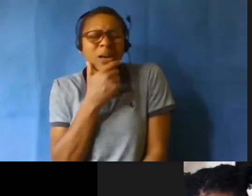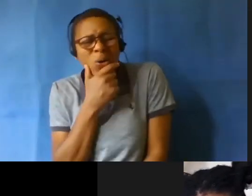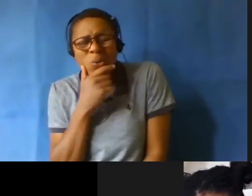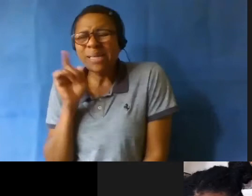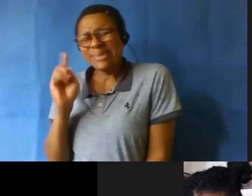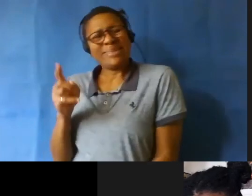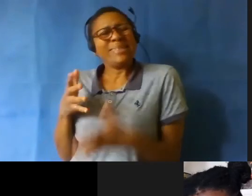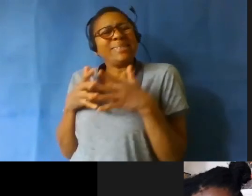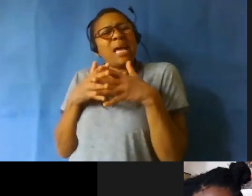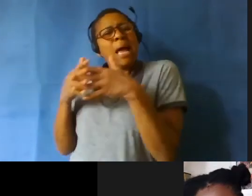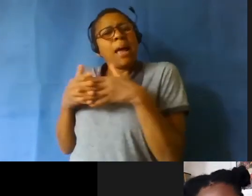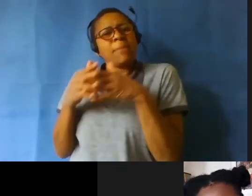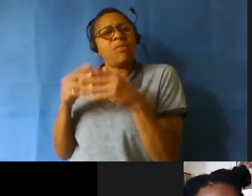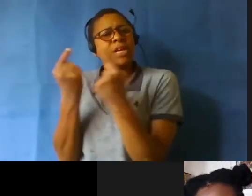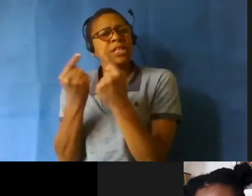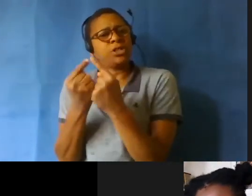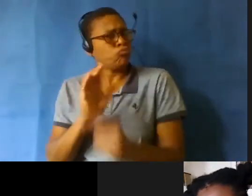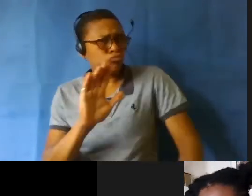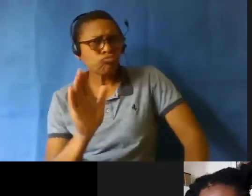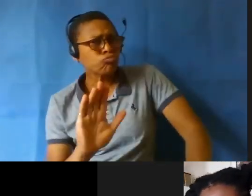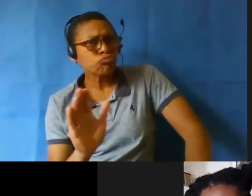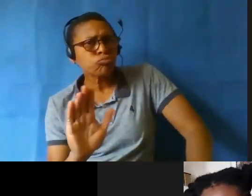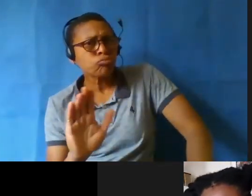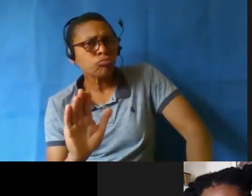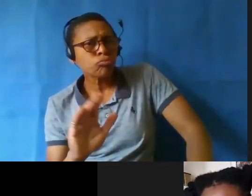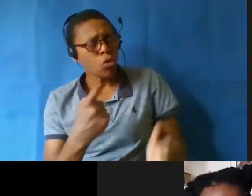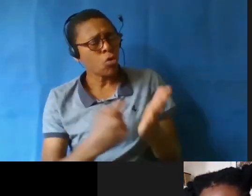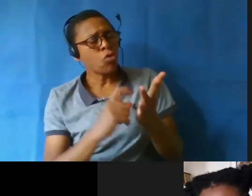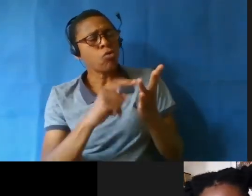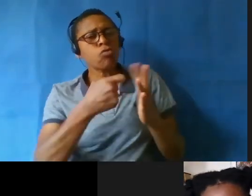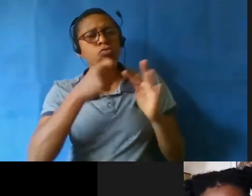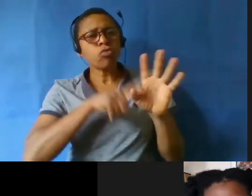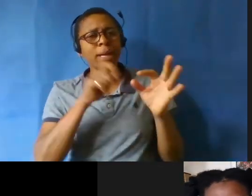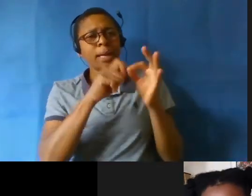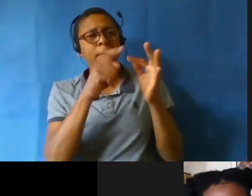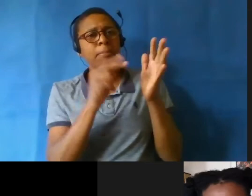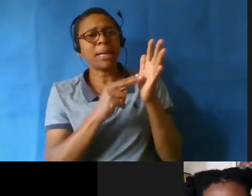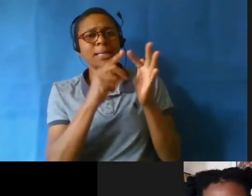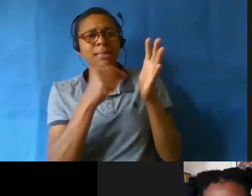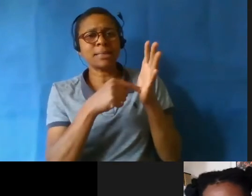well not necessarily Rocky Bennett in 1998 died at Norwich mental hospital,